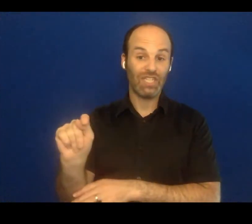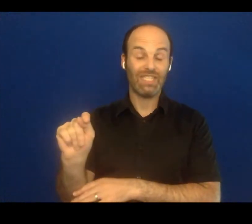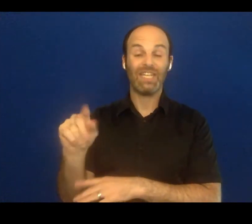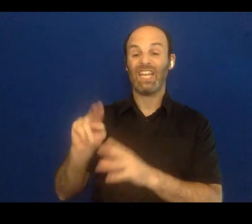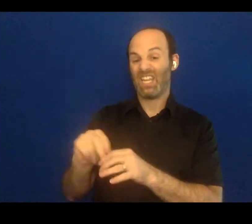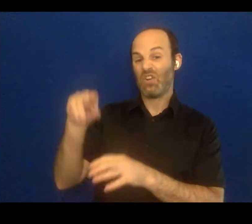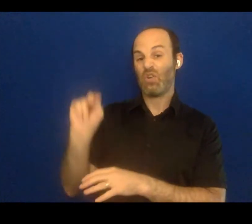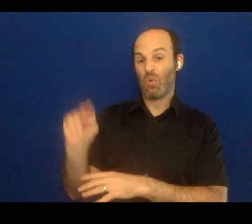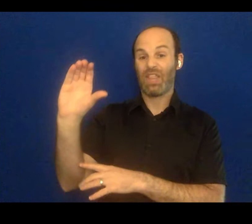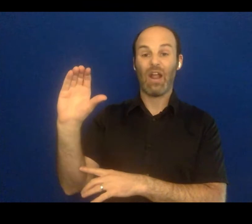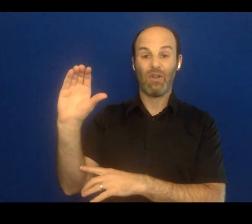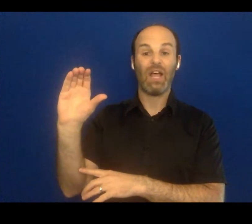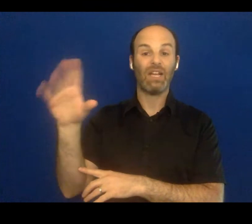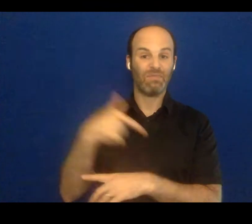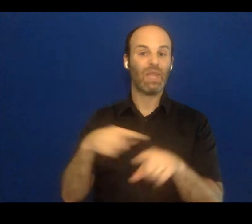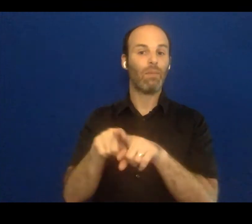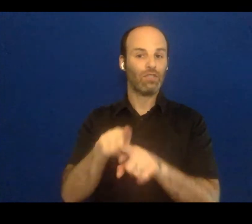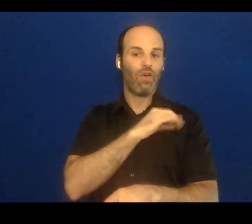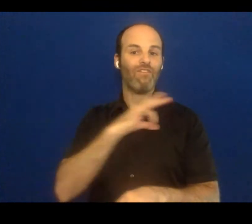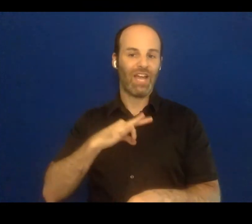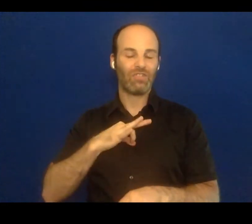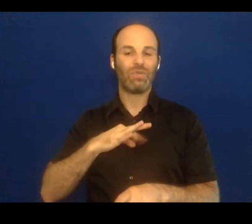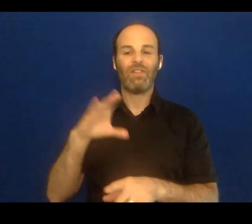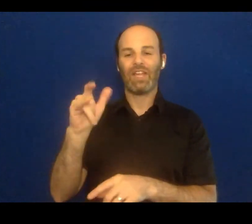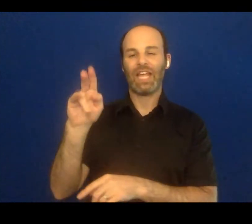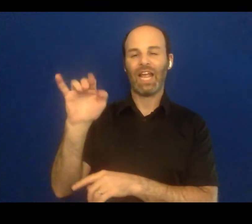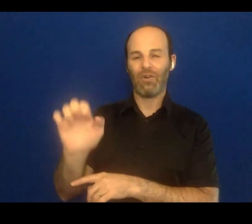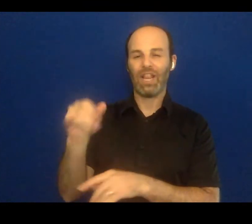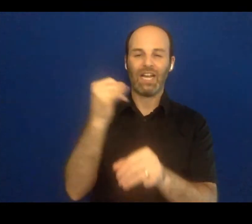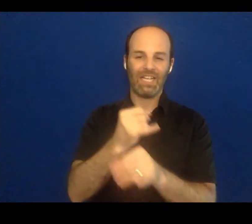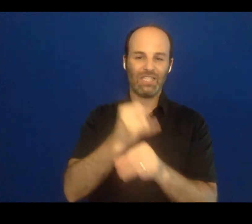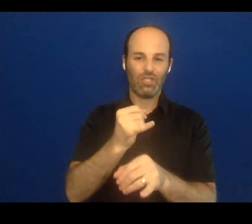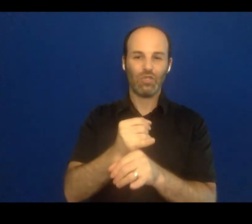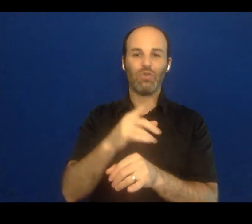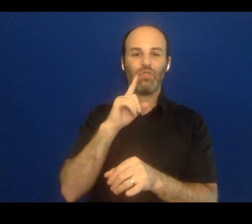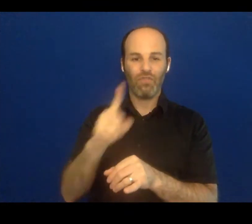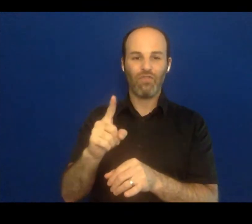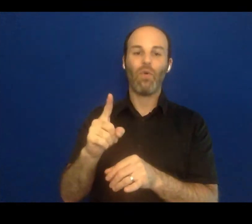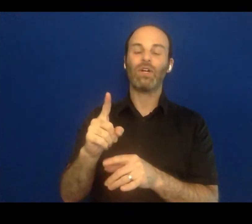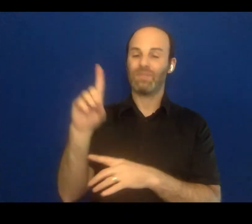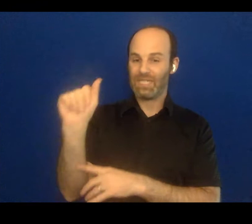CHAPEL HILL AND A FACULTY OF THE CAROLINA INSTITUTE FOR DISABILITIES.